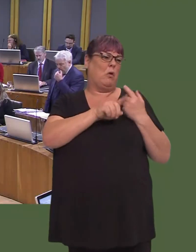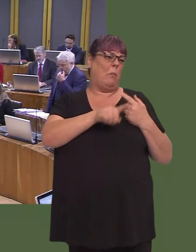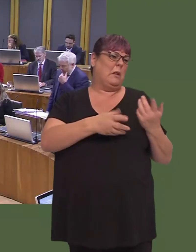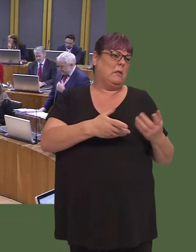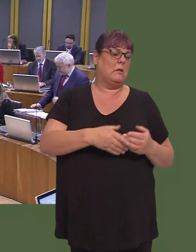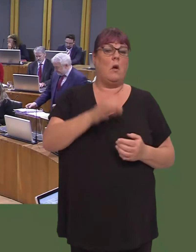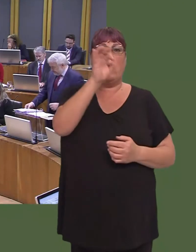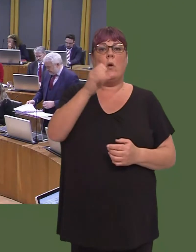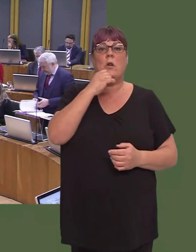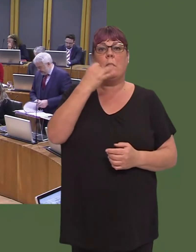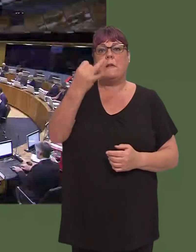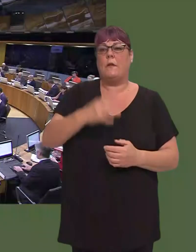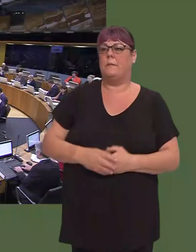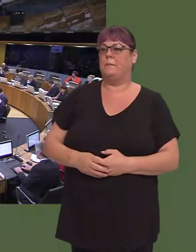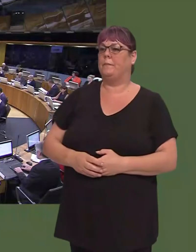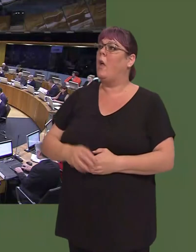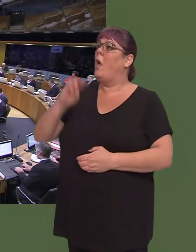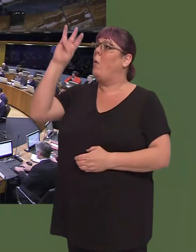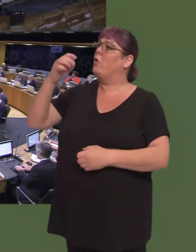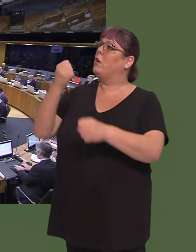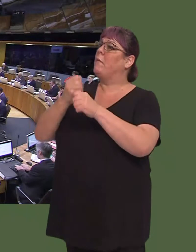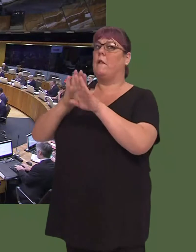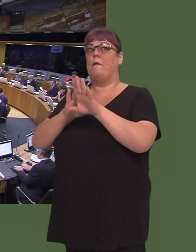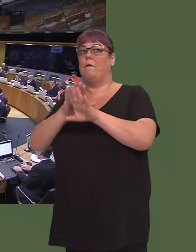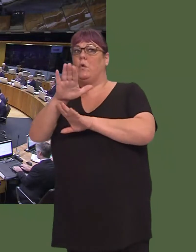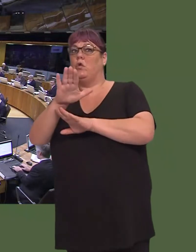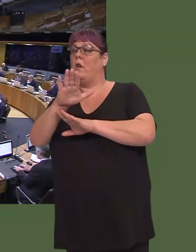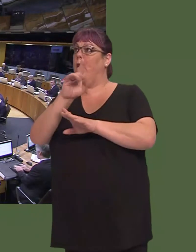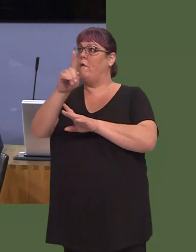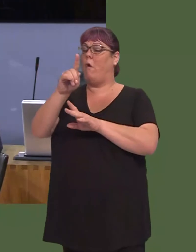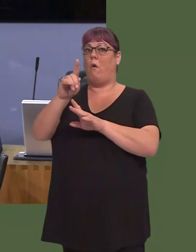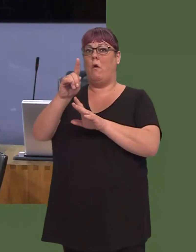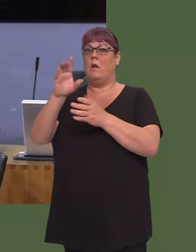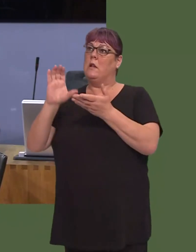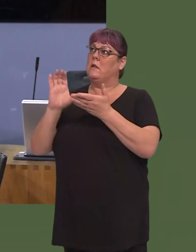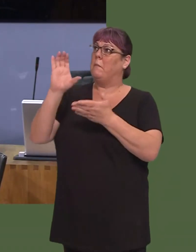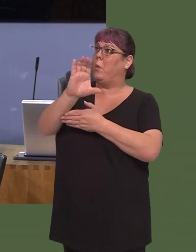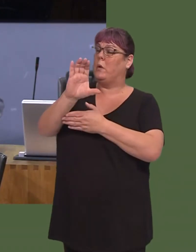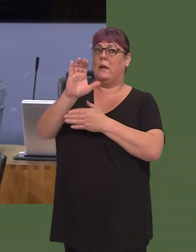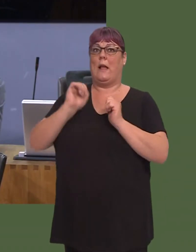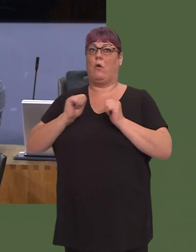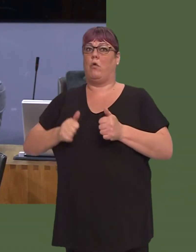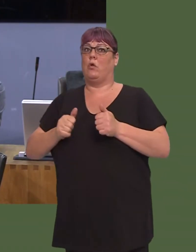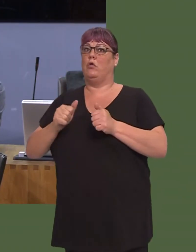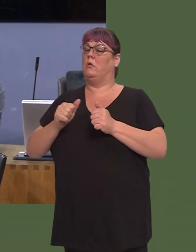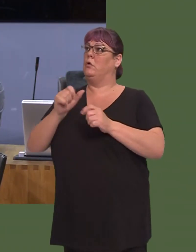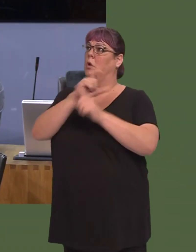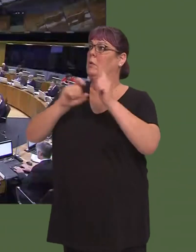to be looked at, because how else do you resolve the situation? At this moment in time, I think